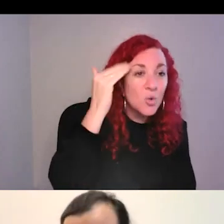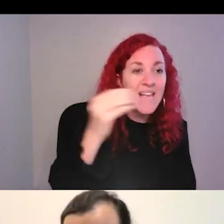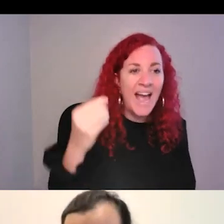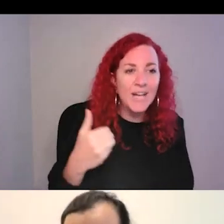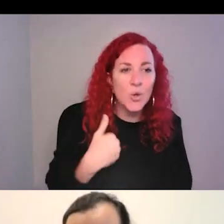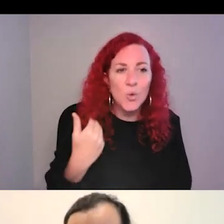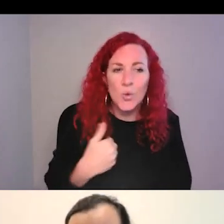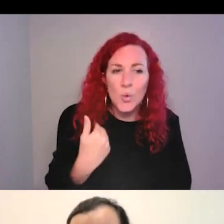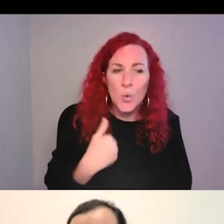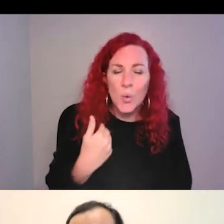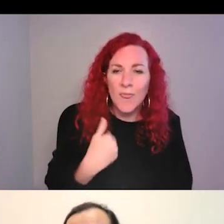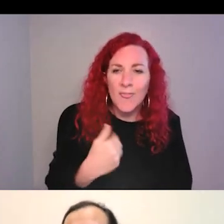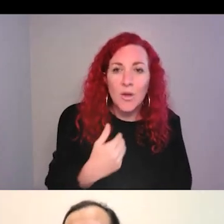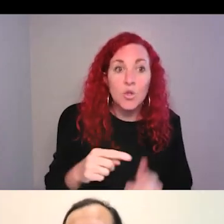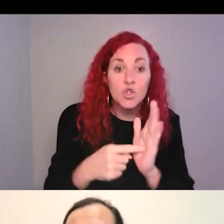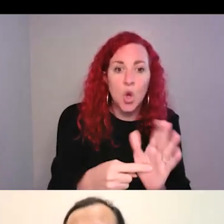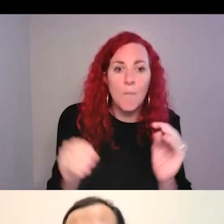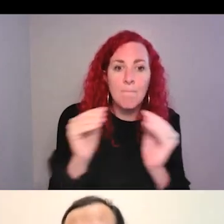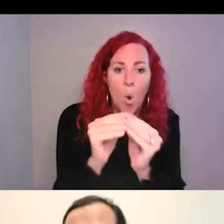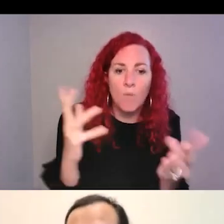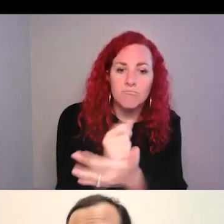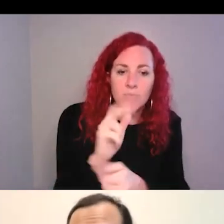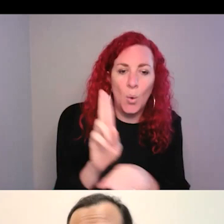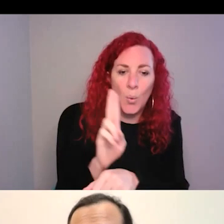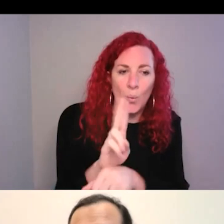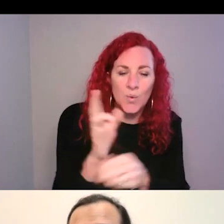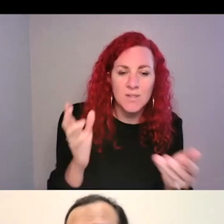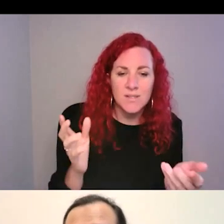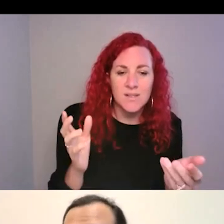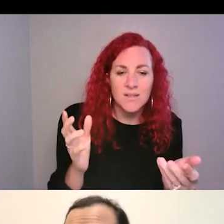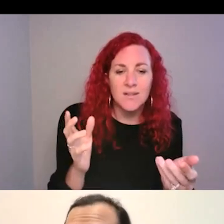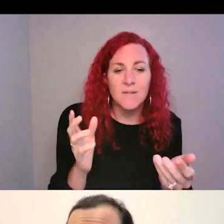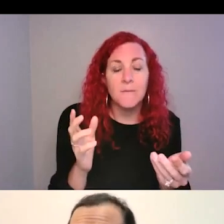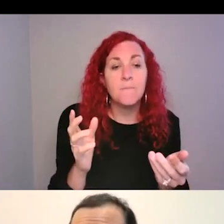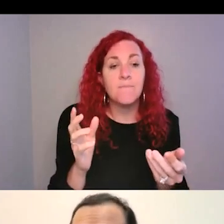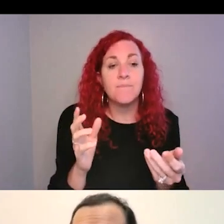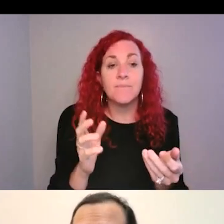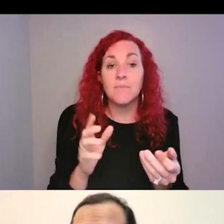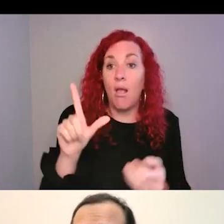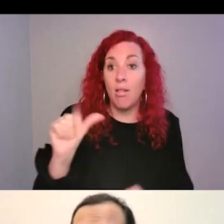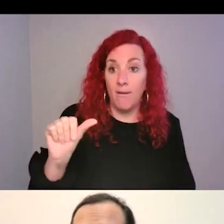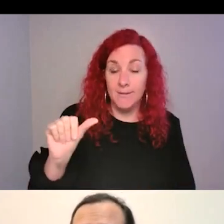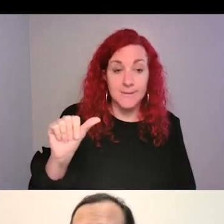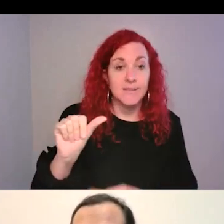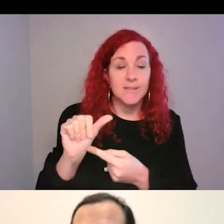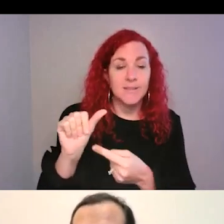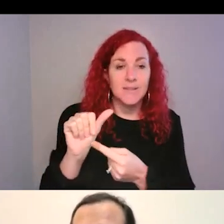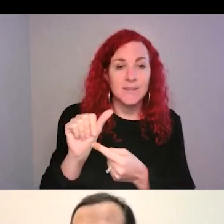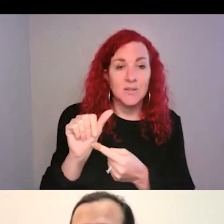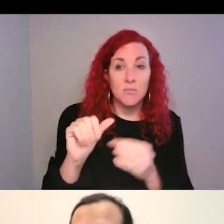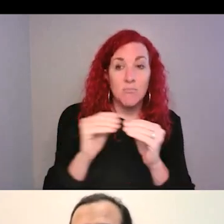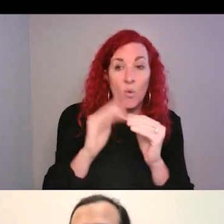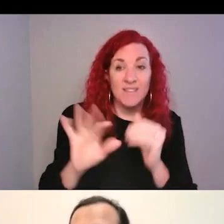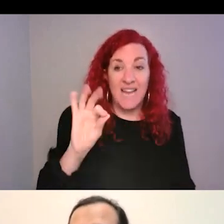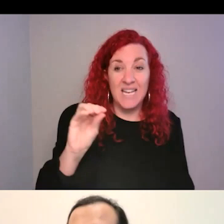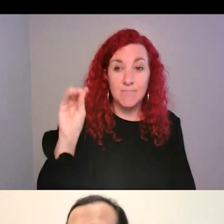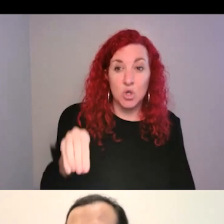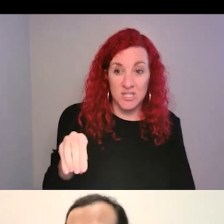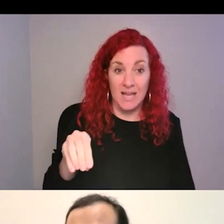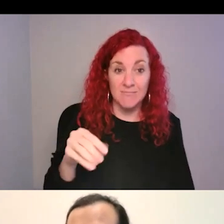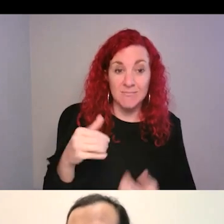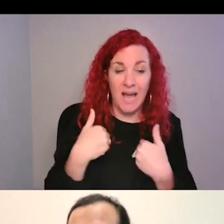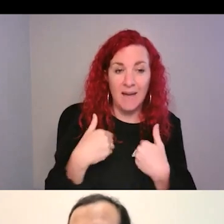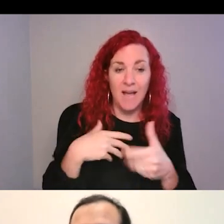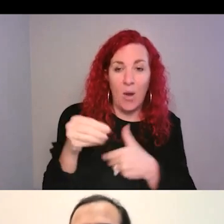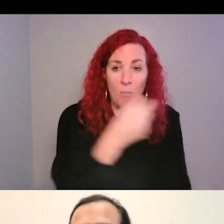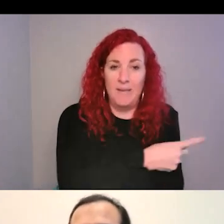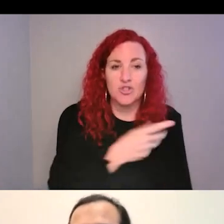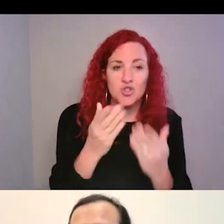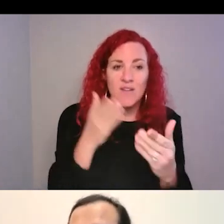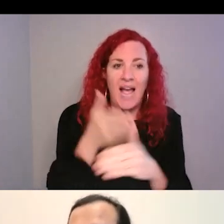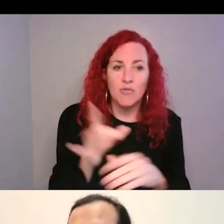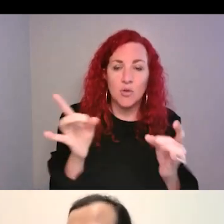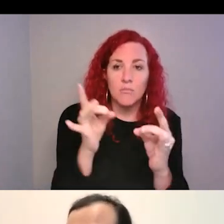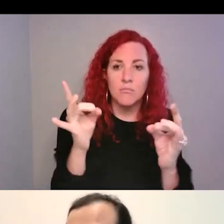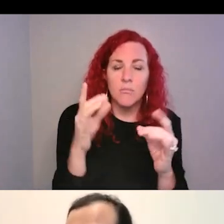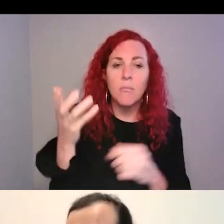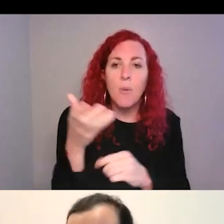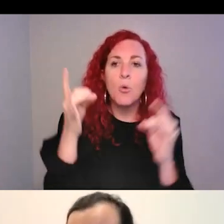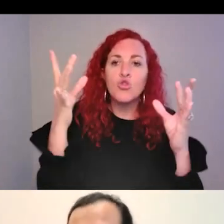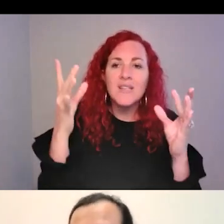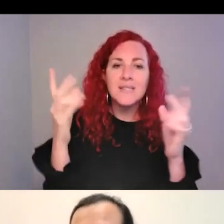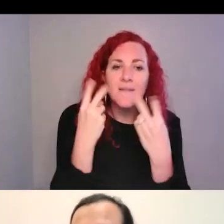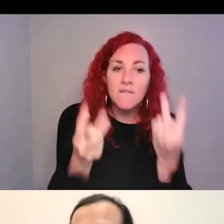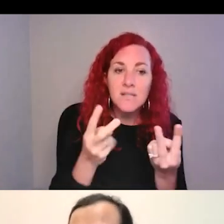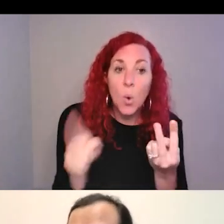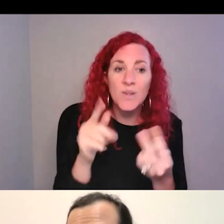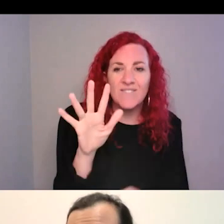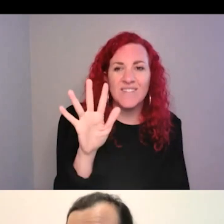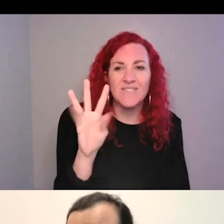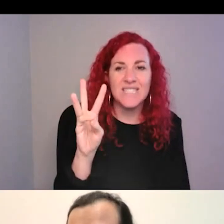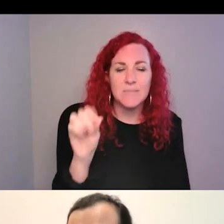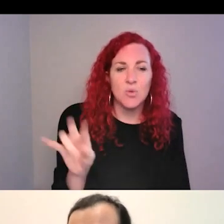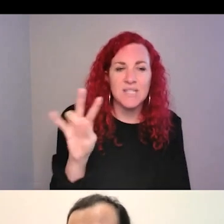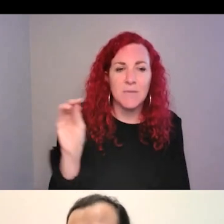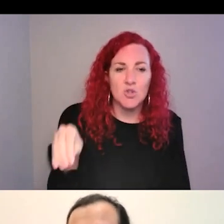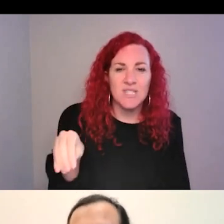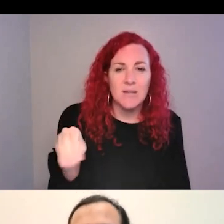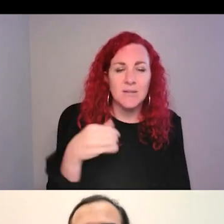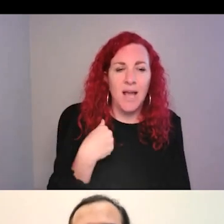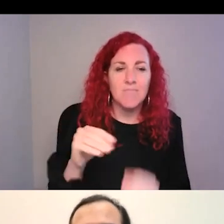EMERGENCY DEPARTMENT USE.